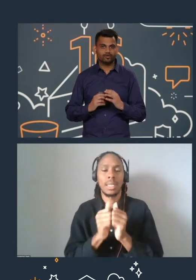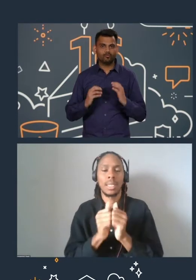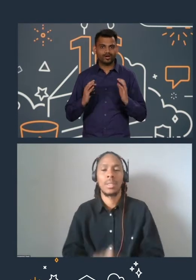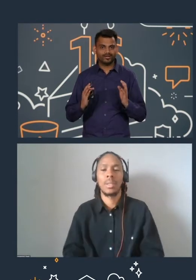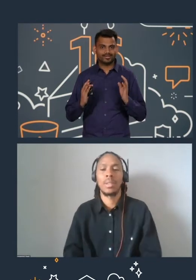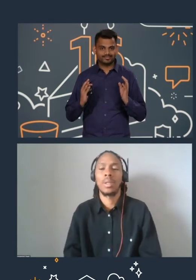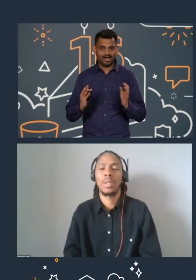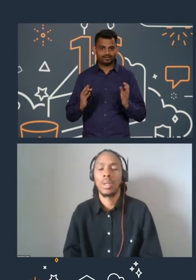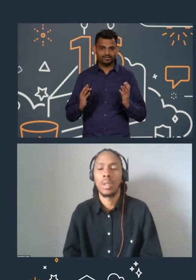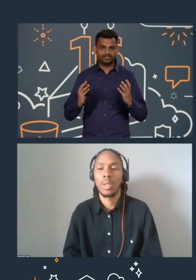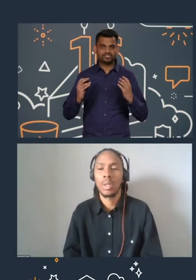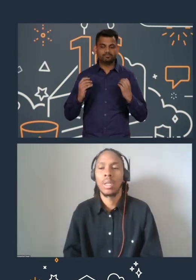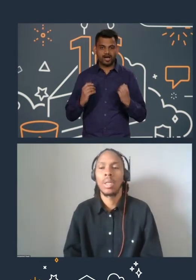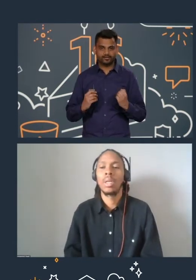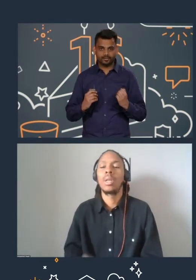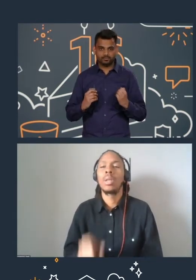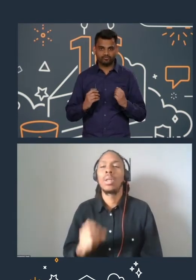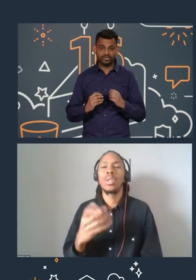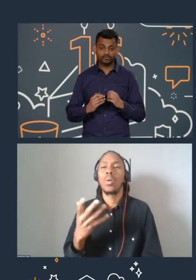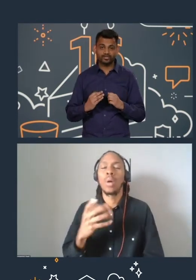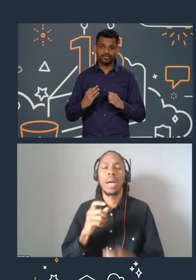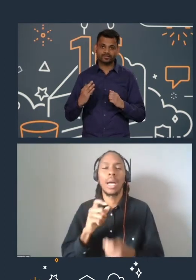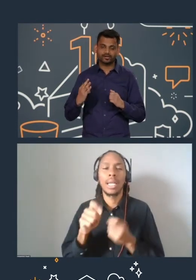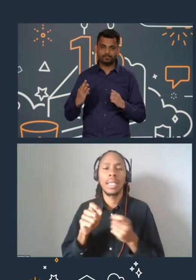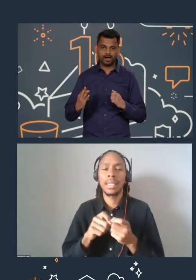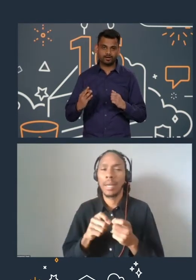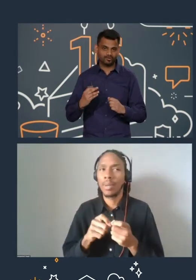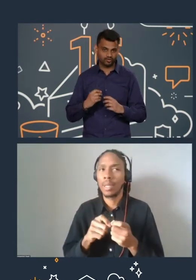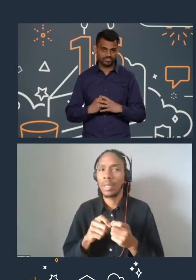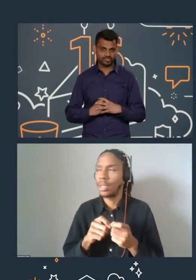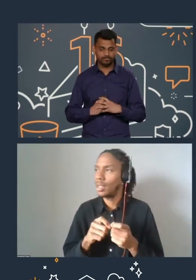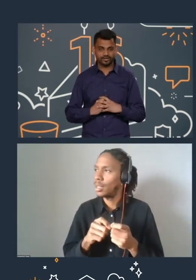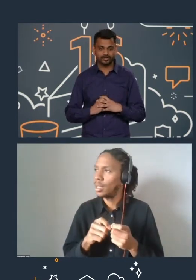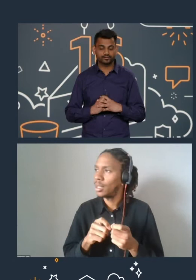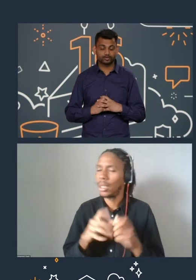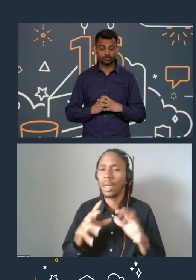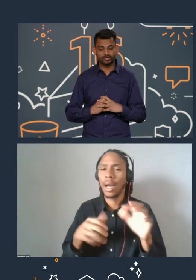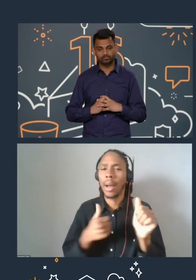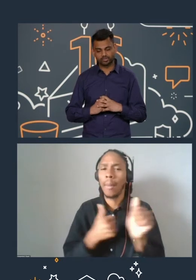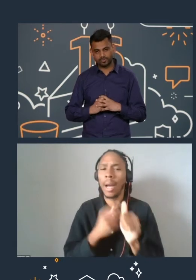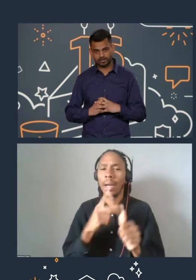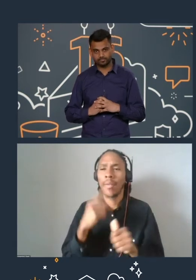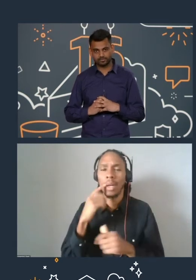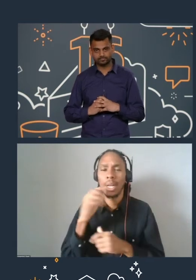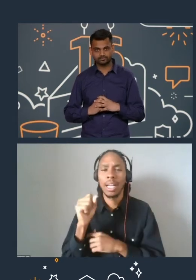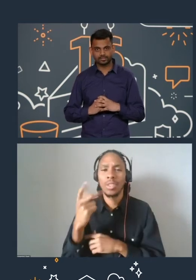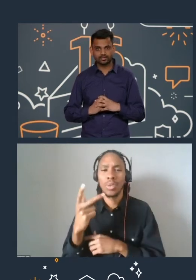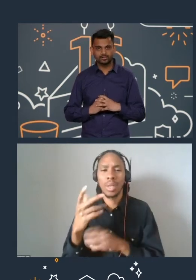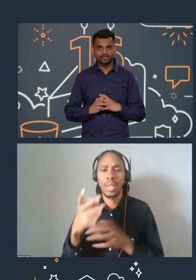Now, what exactly is backed up when you take a backup of your S3 bucket through AWS Backup?